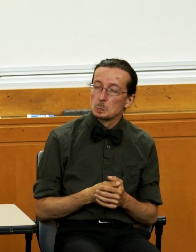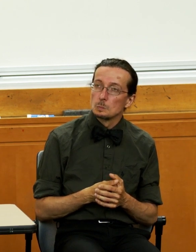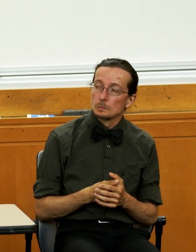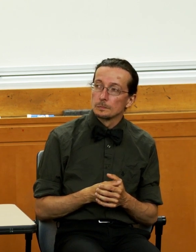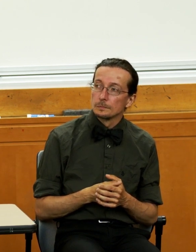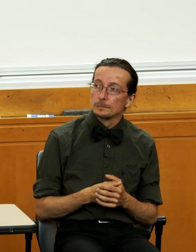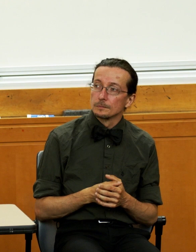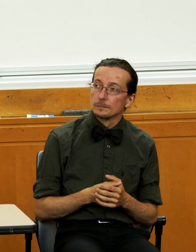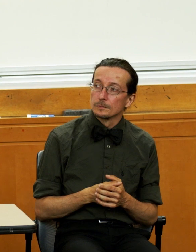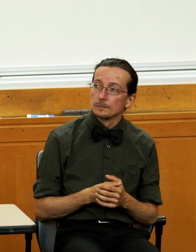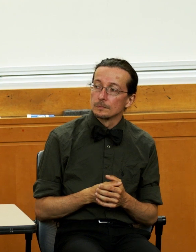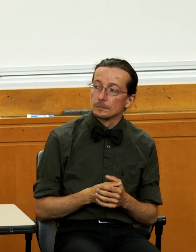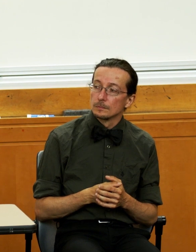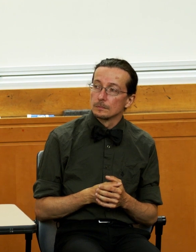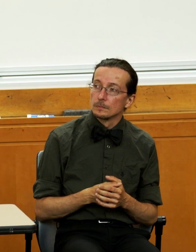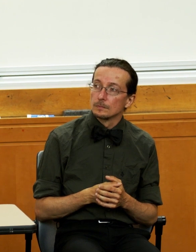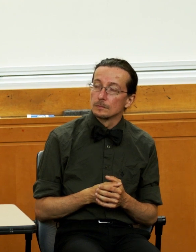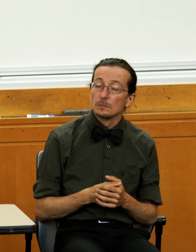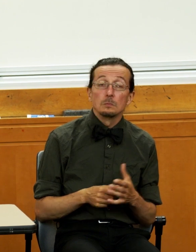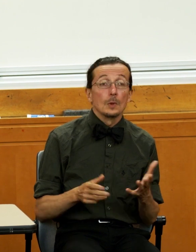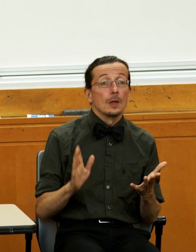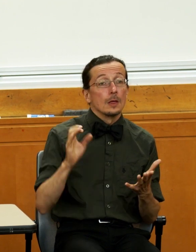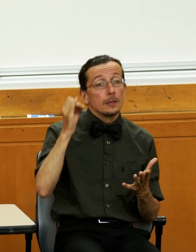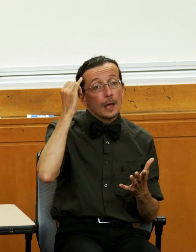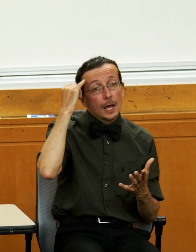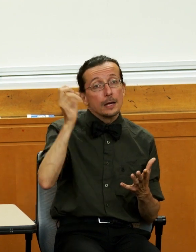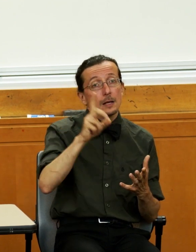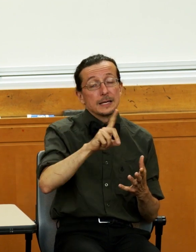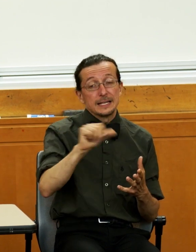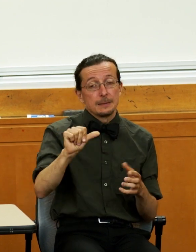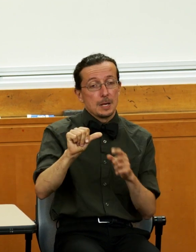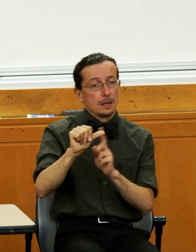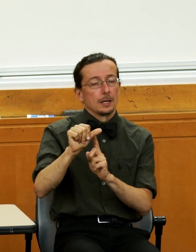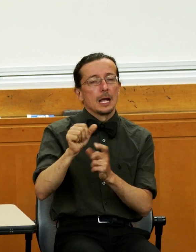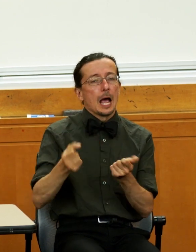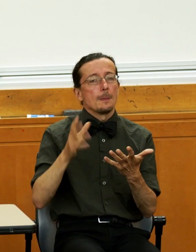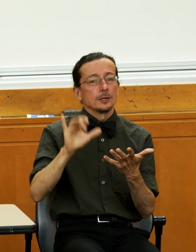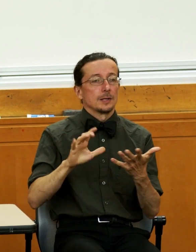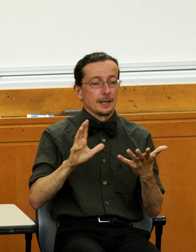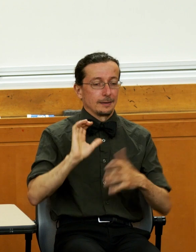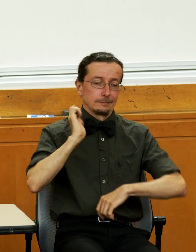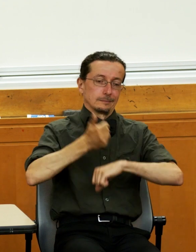is socially constructed? Like in the way that we consider like race and gender to be that kind of